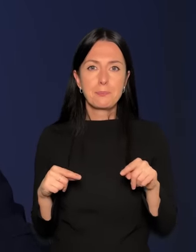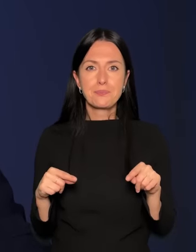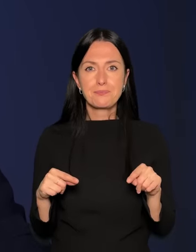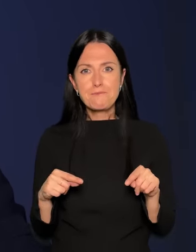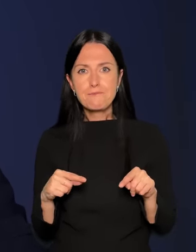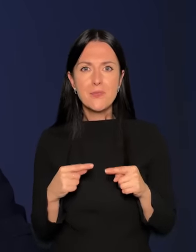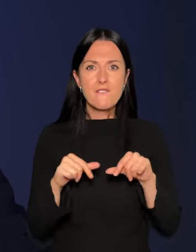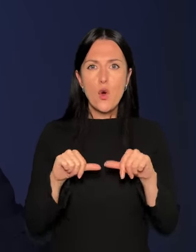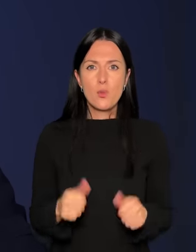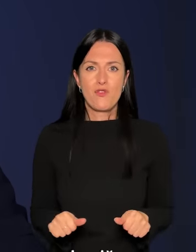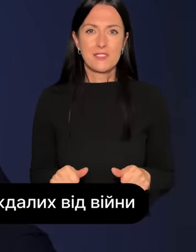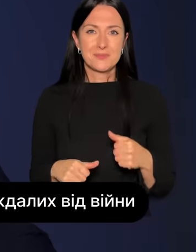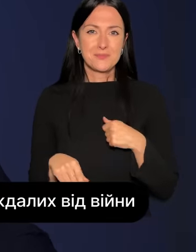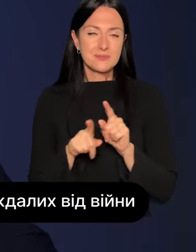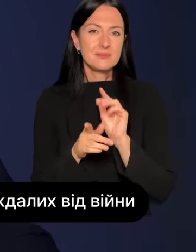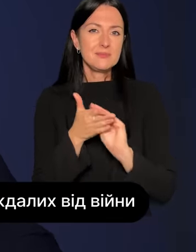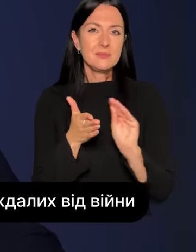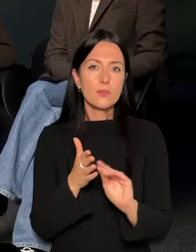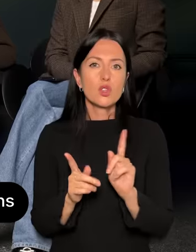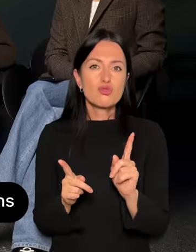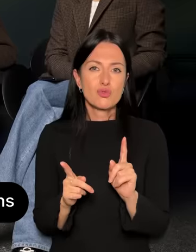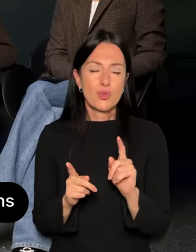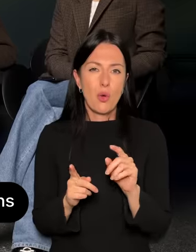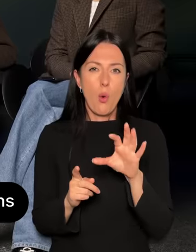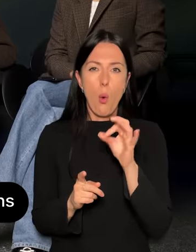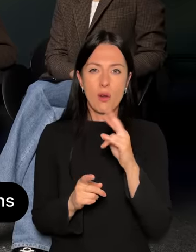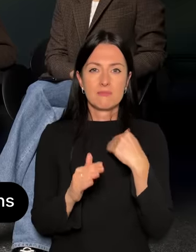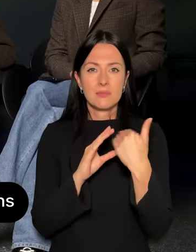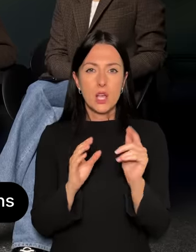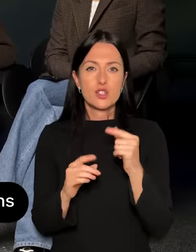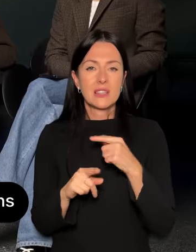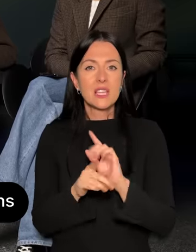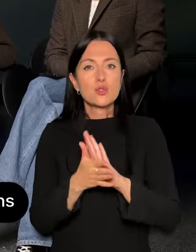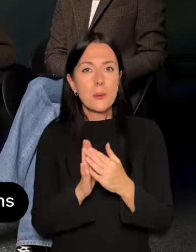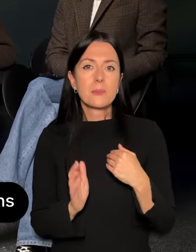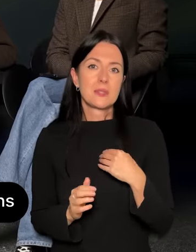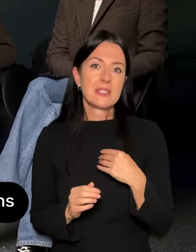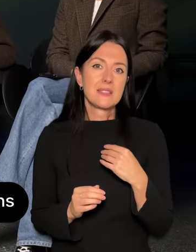the Superhumans Center was forming. I wrote to Olya Rudneva that I was in this situation and I'd be interested in working with them.